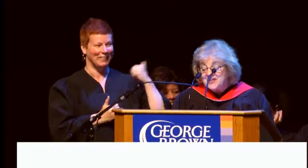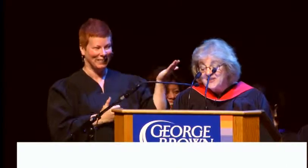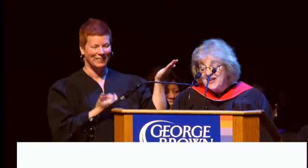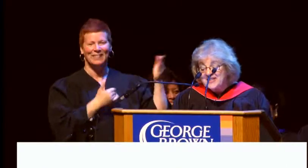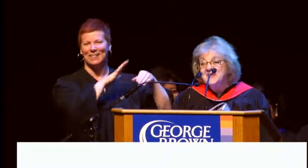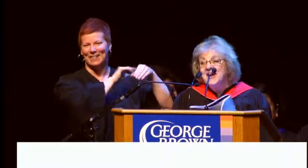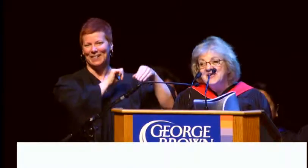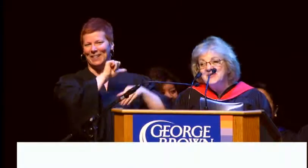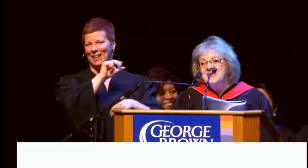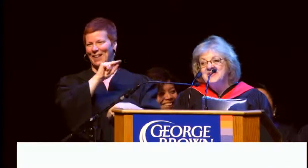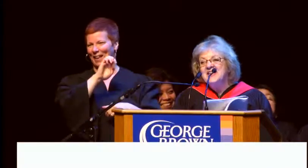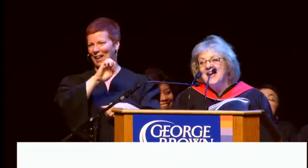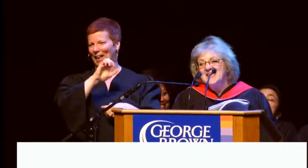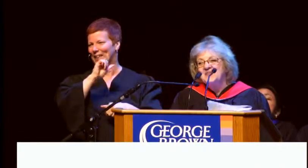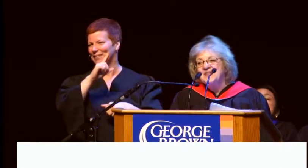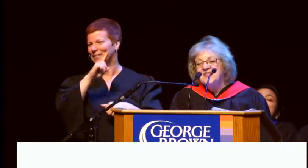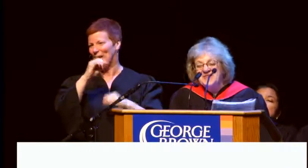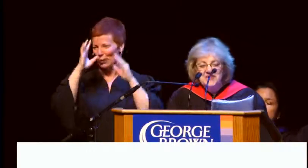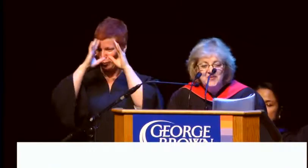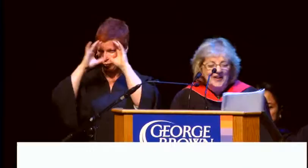TO ADDRESS THE GRADUATES OF THE CLASS OF 2012.